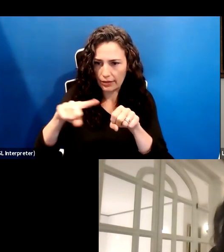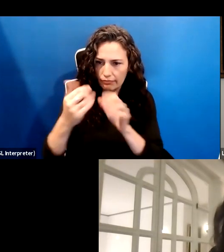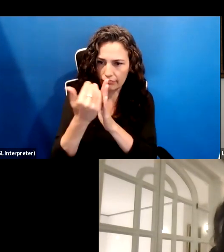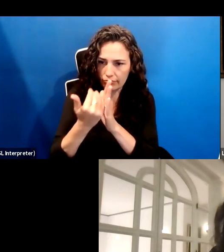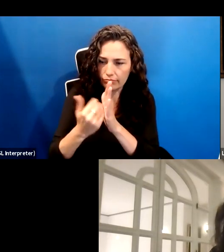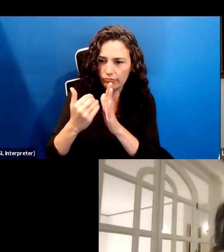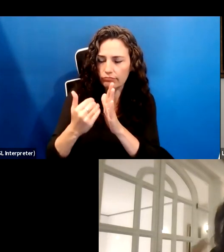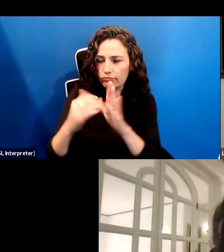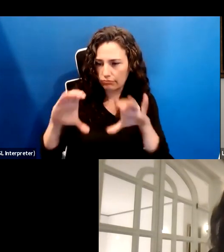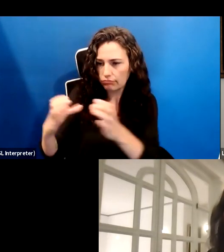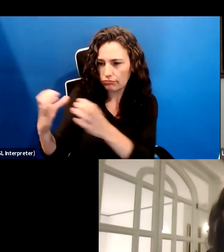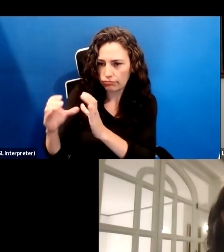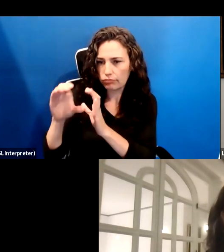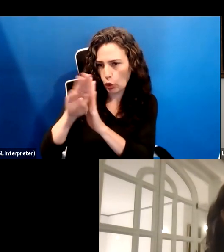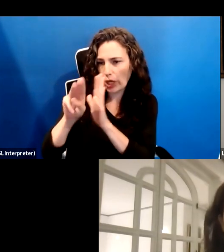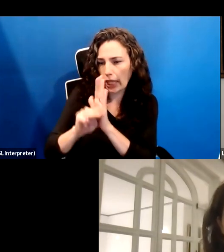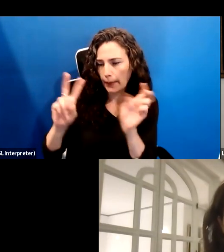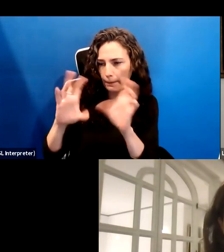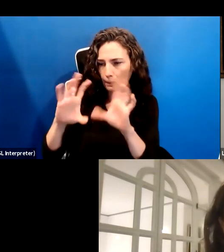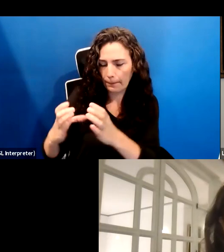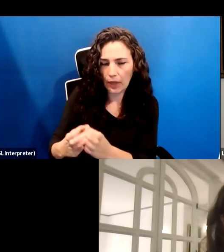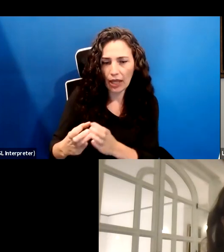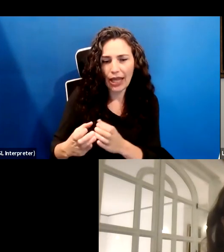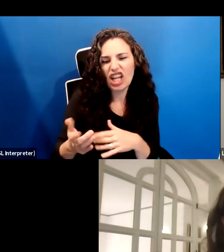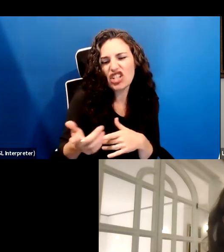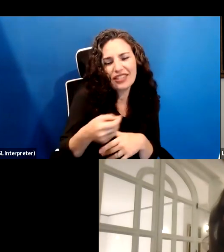And maybe a small percentage of that, those people,